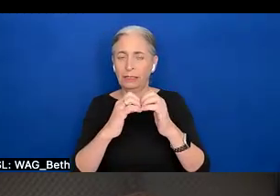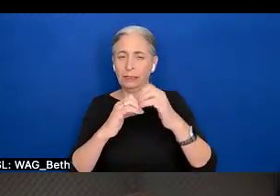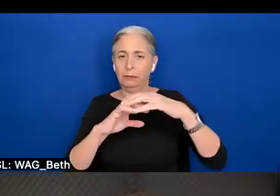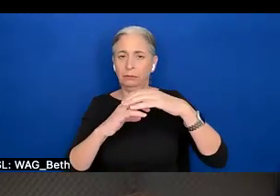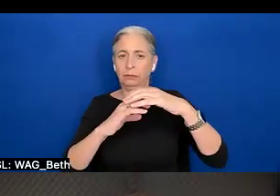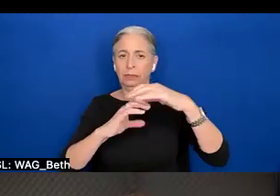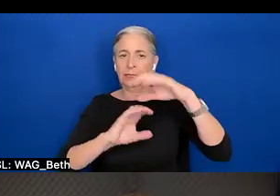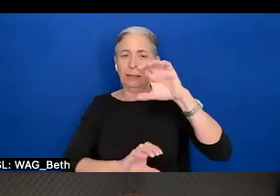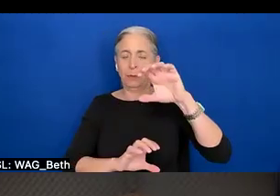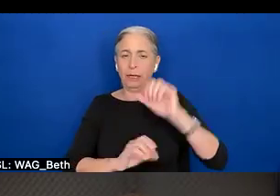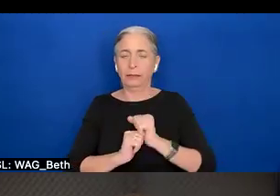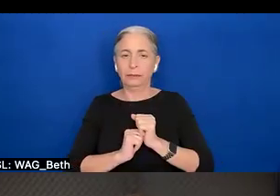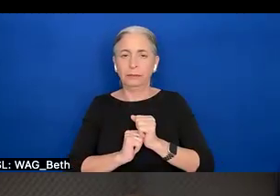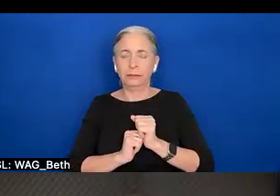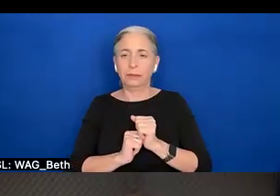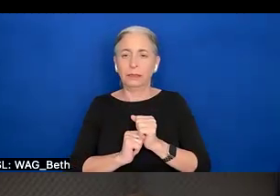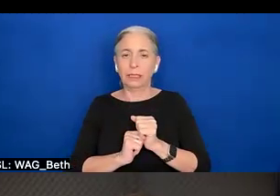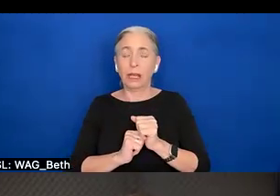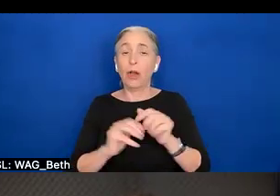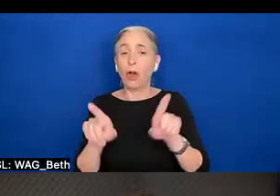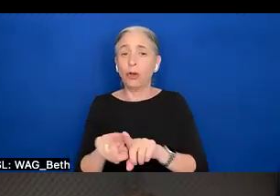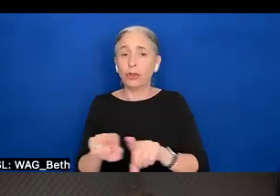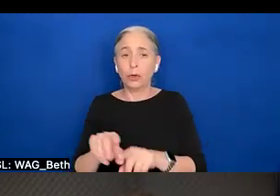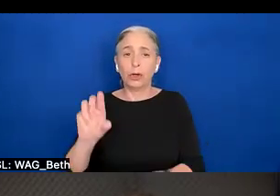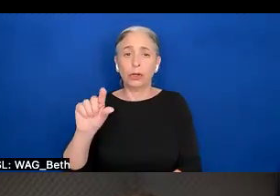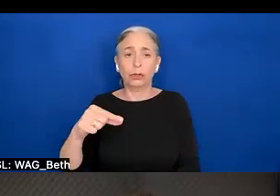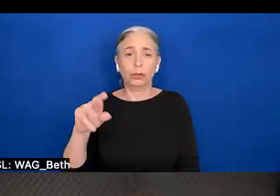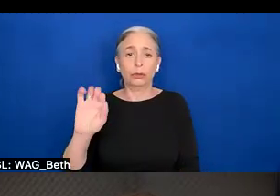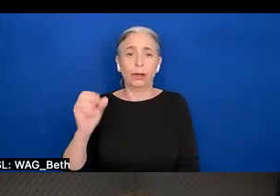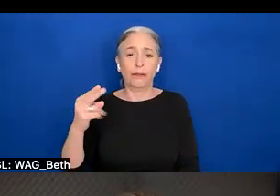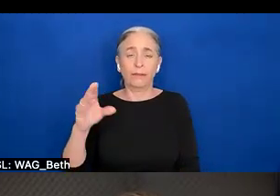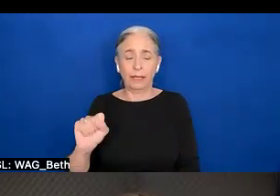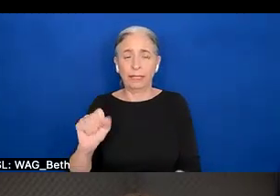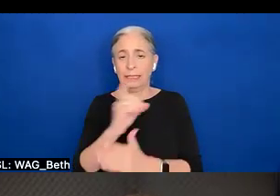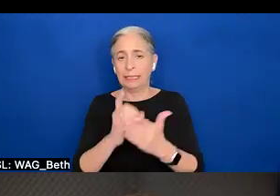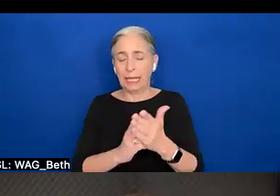And there is something about graphic design, some